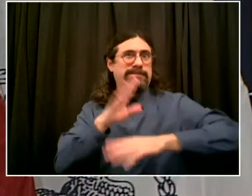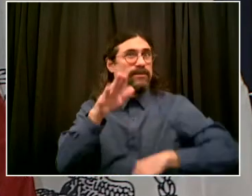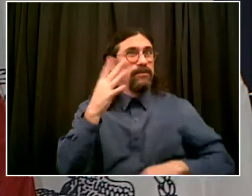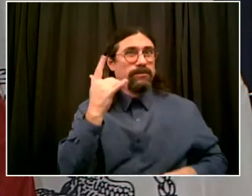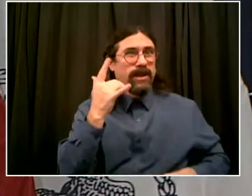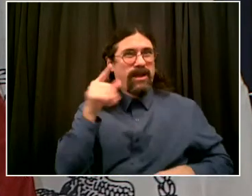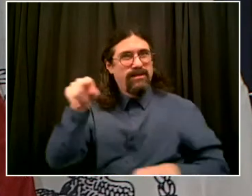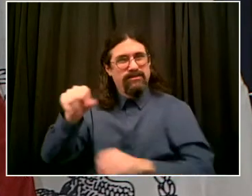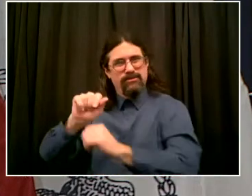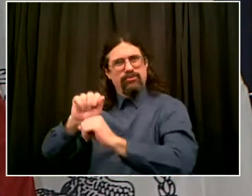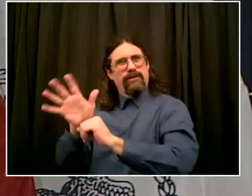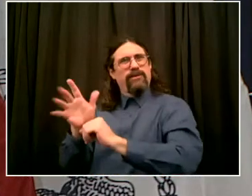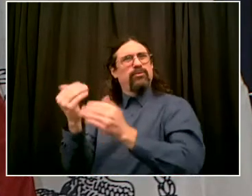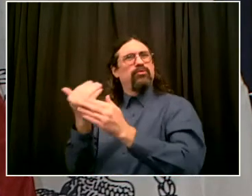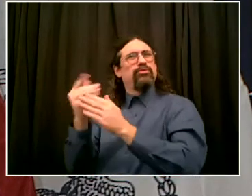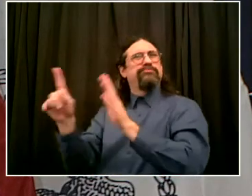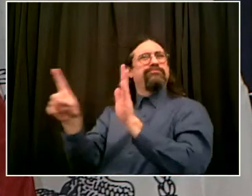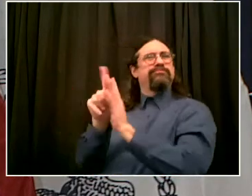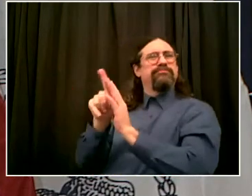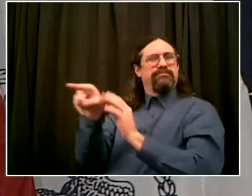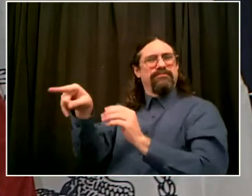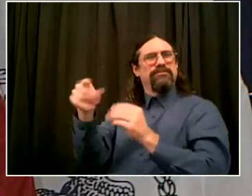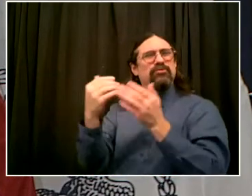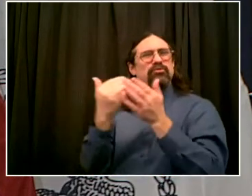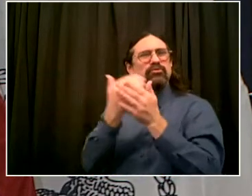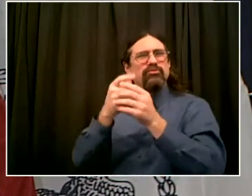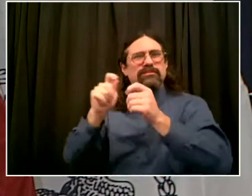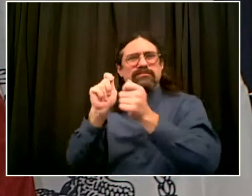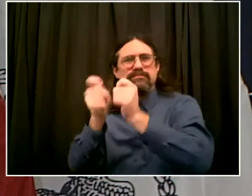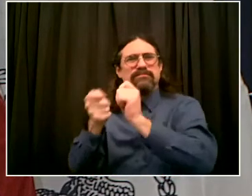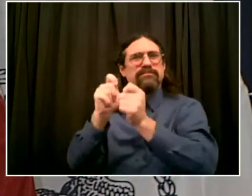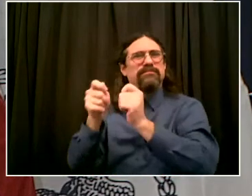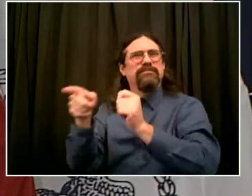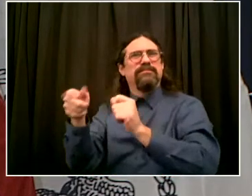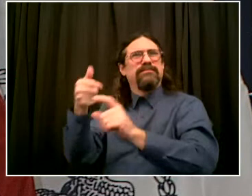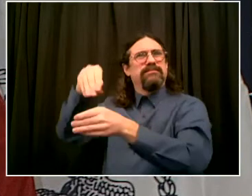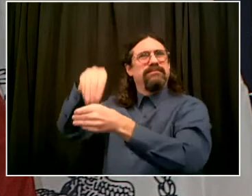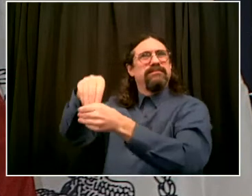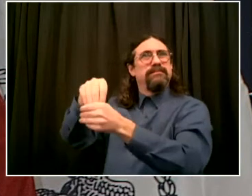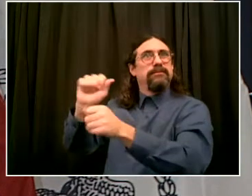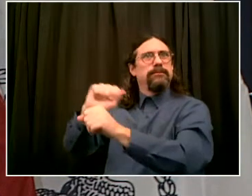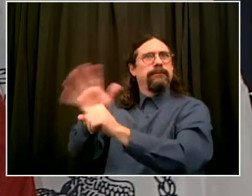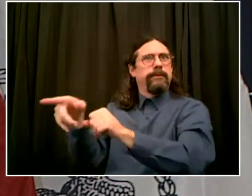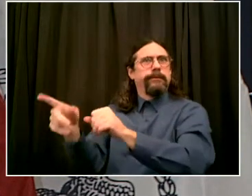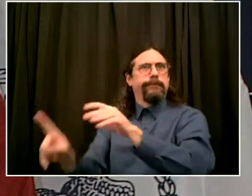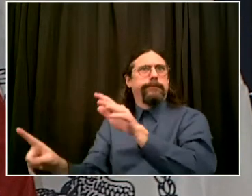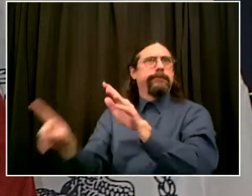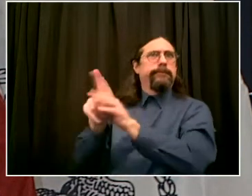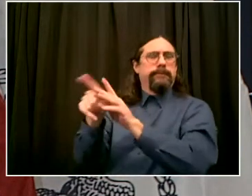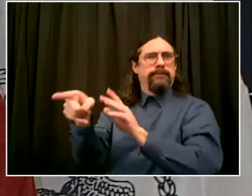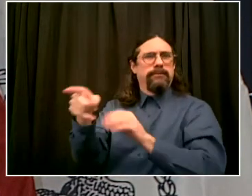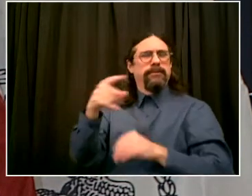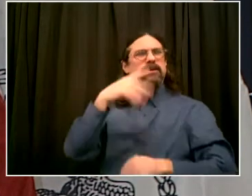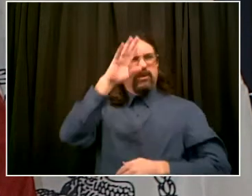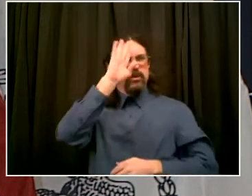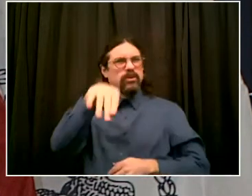IDENTIFIED THE UK VARIANCE THE OTHER OOS NEARE ONONO UR RADAR AND I'M CURIOUS TO